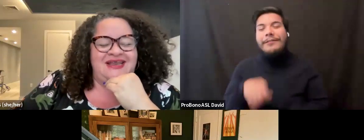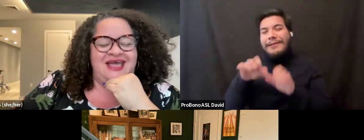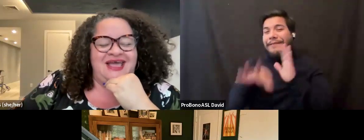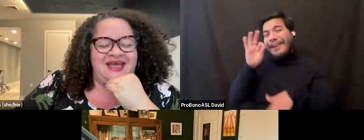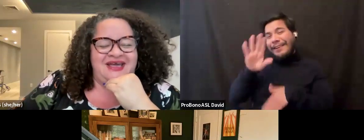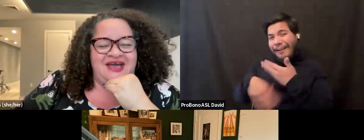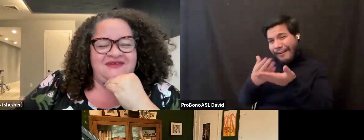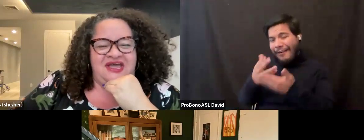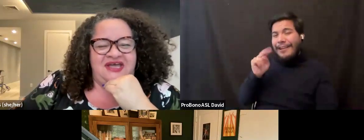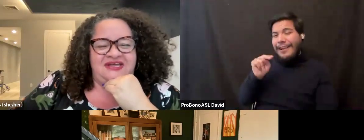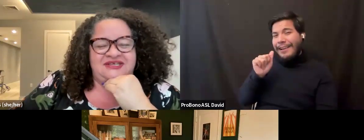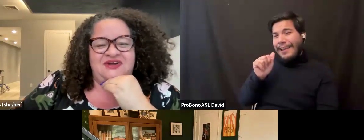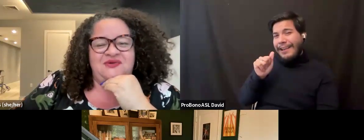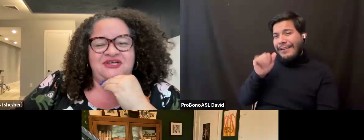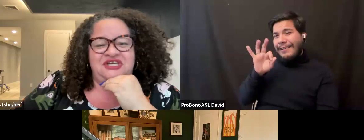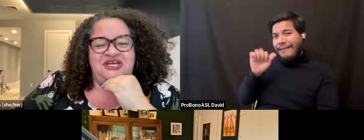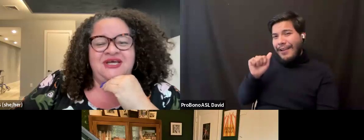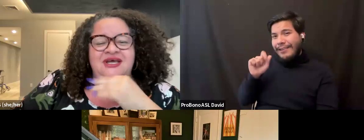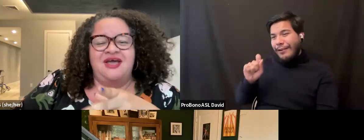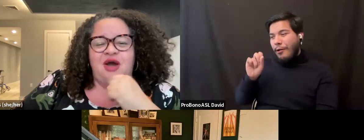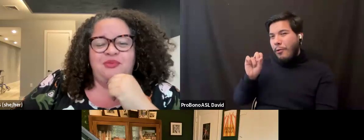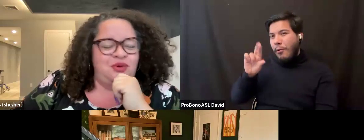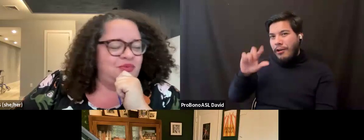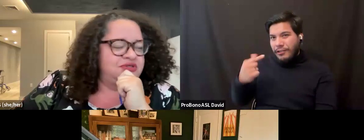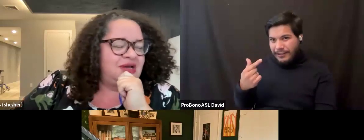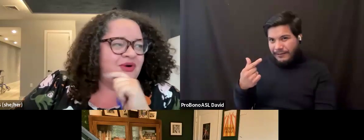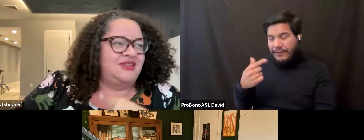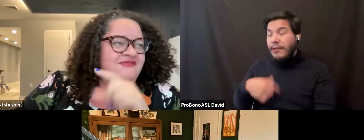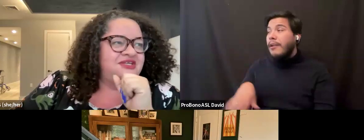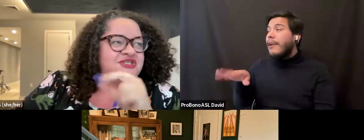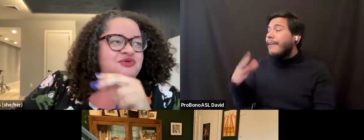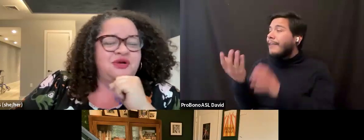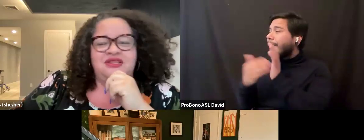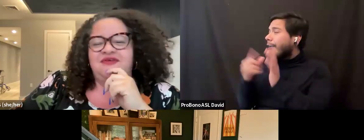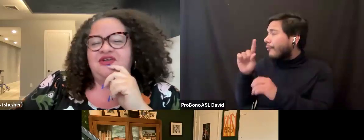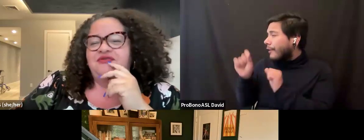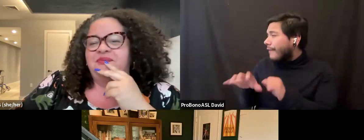N A A F A dot org and Aubrey, one more time. Where can they find you? Where can they find your film?